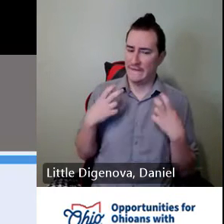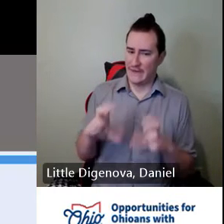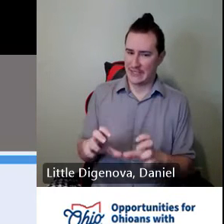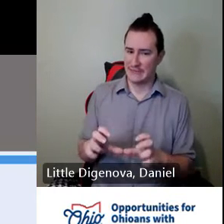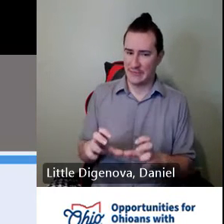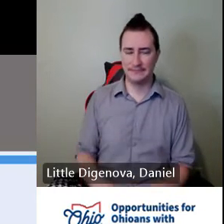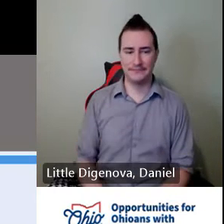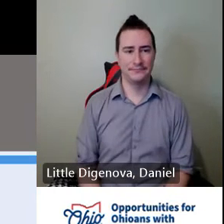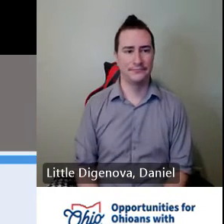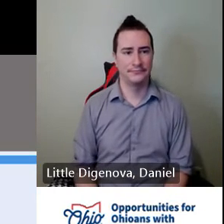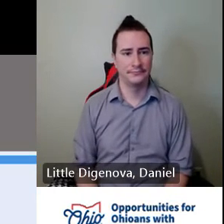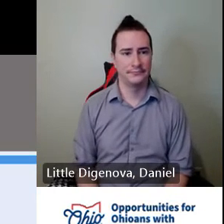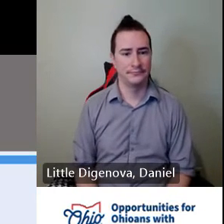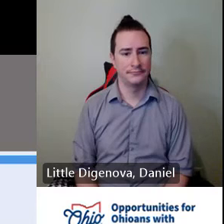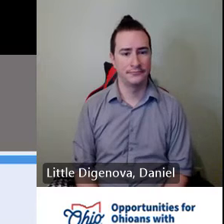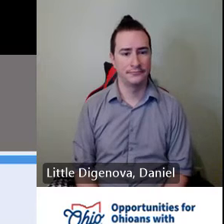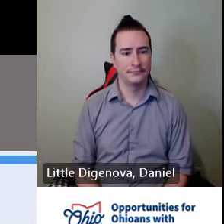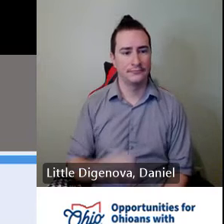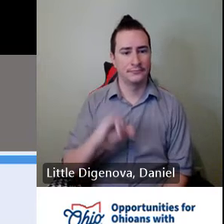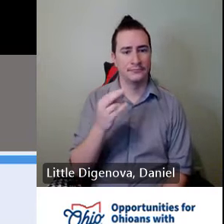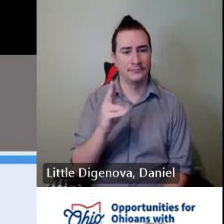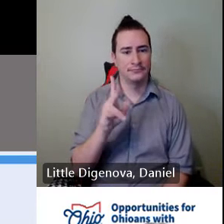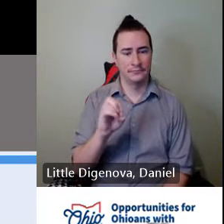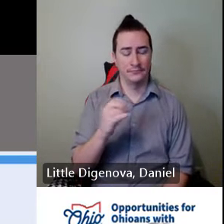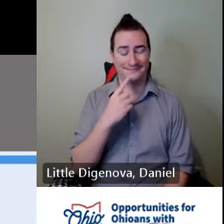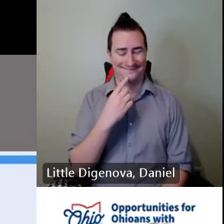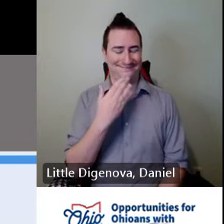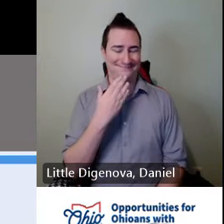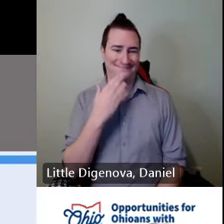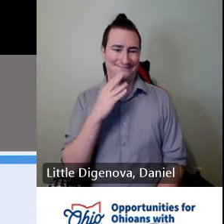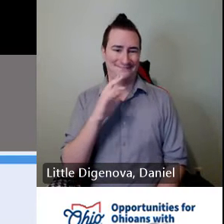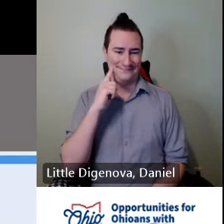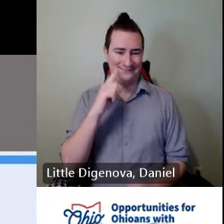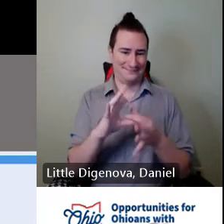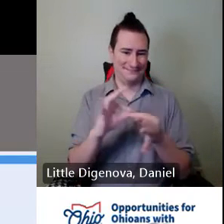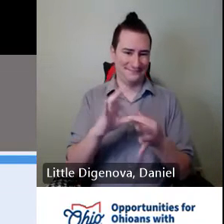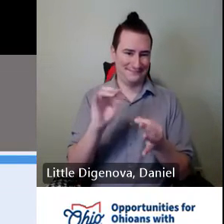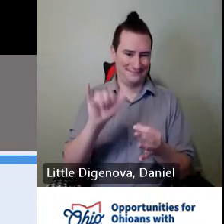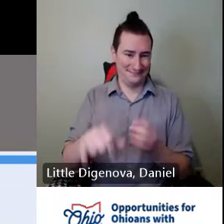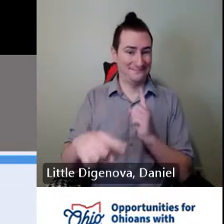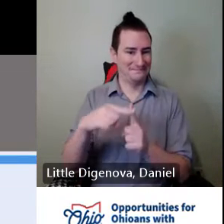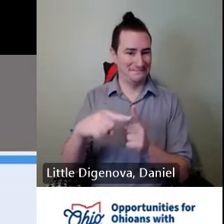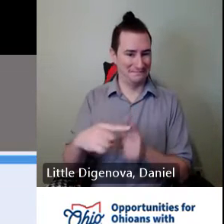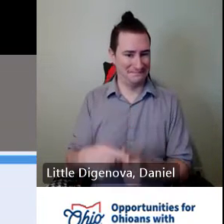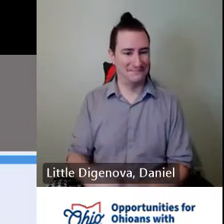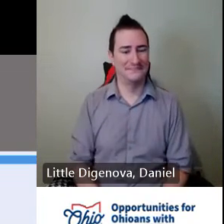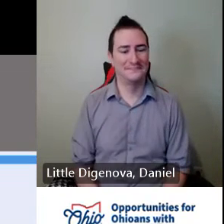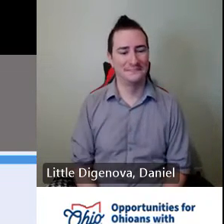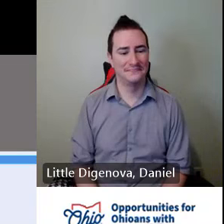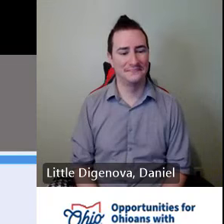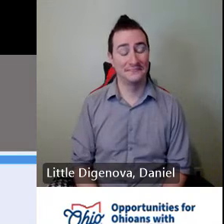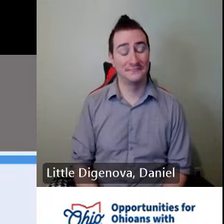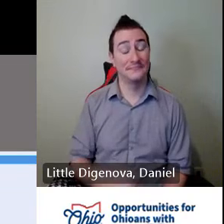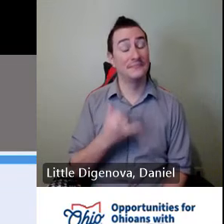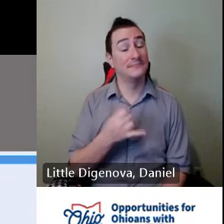Julie: Shelly. thank you for sharing those positive outcomes. Julia, some employers have asked about ways to afford accommodations